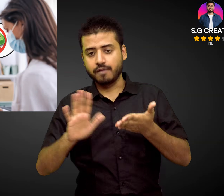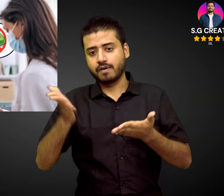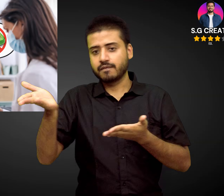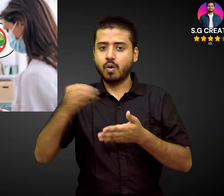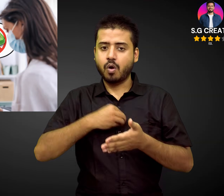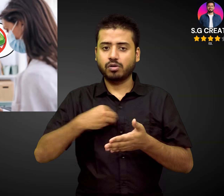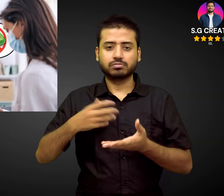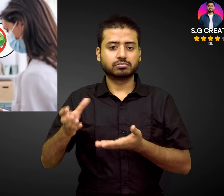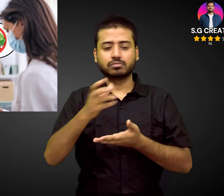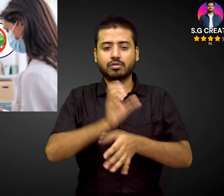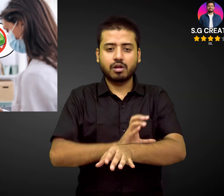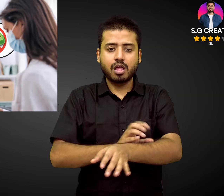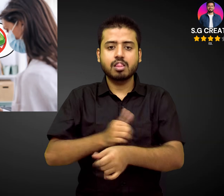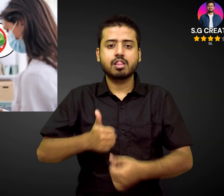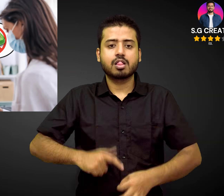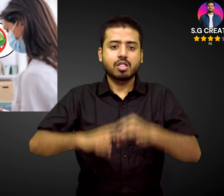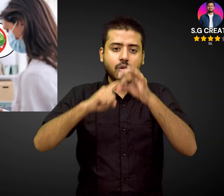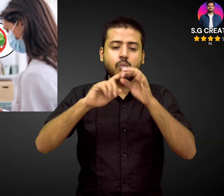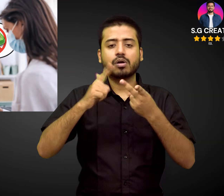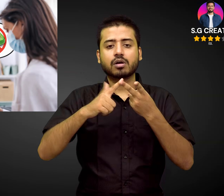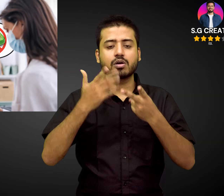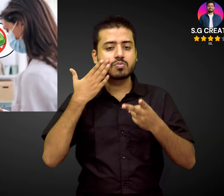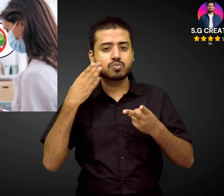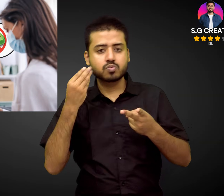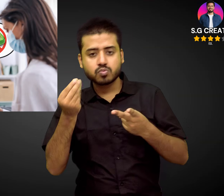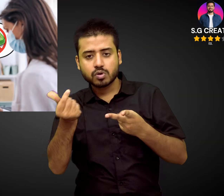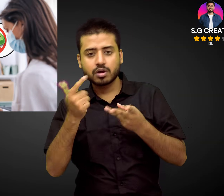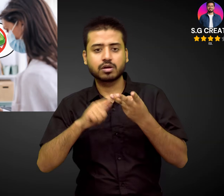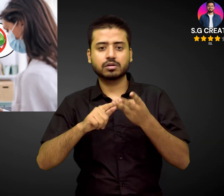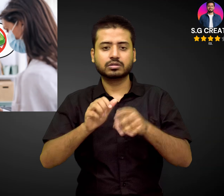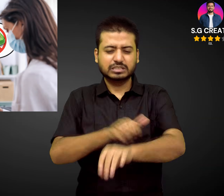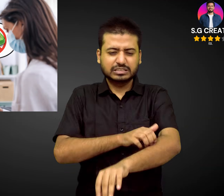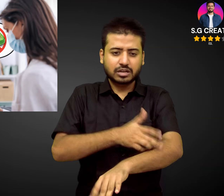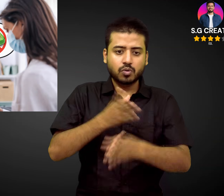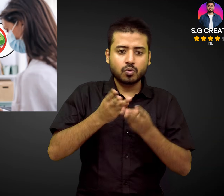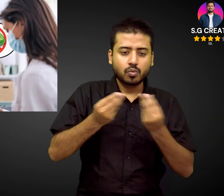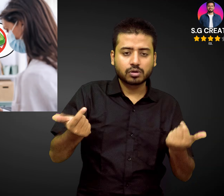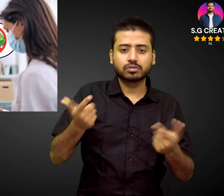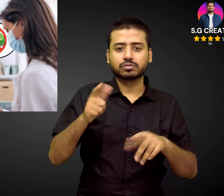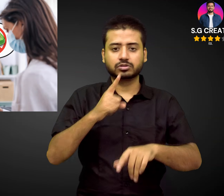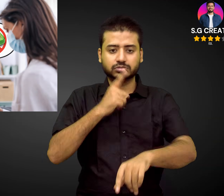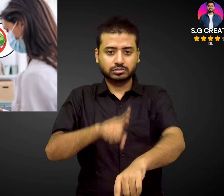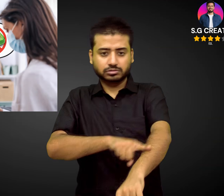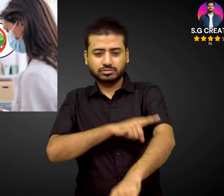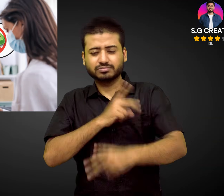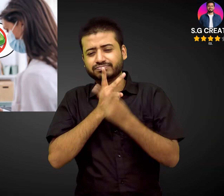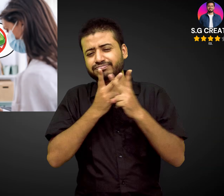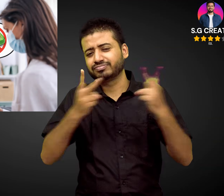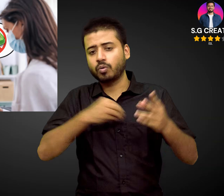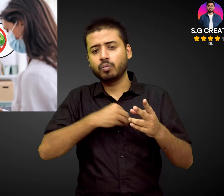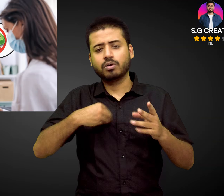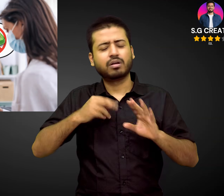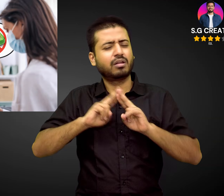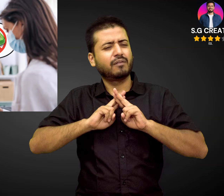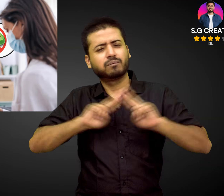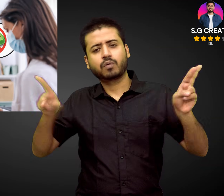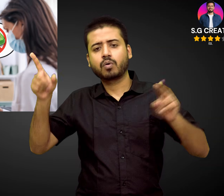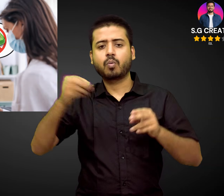a liquid phase. The soap decomposes, scorches, and chars, releasing carbon dioxide and water vapor,